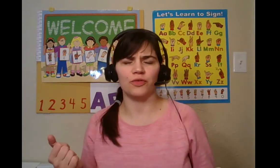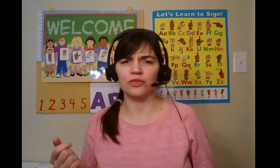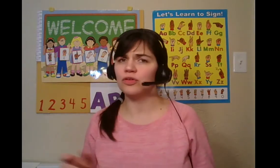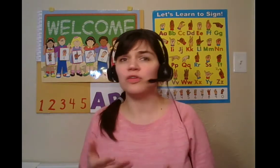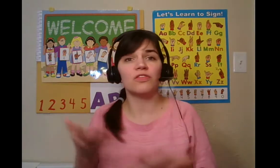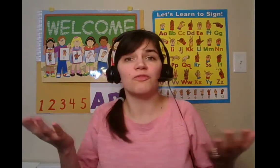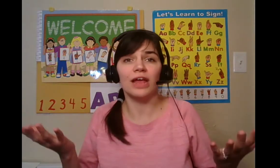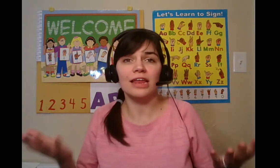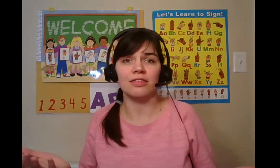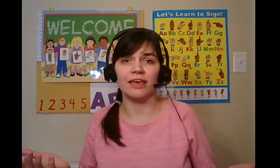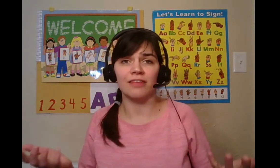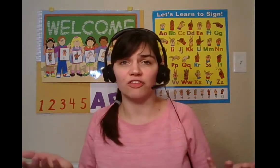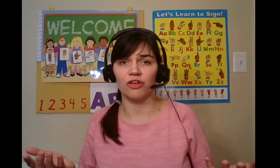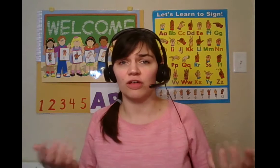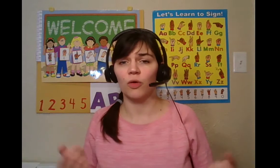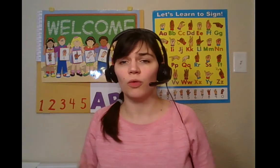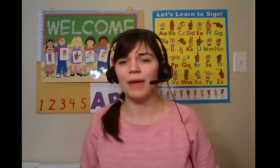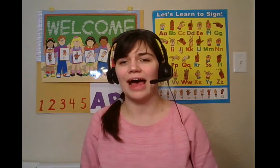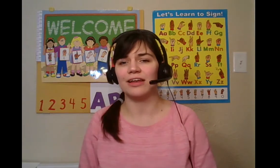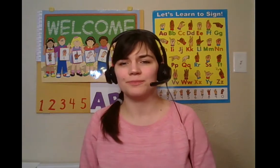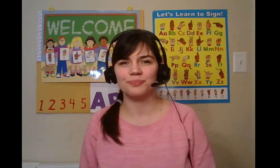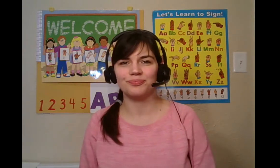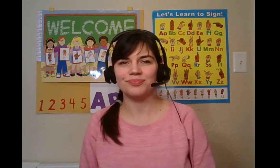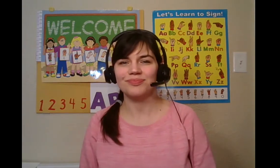you can use them for anything that's good or bad.